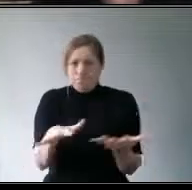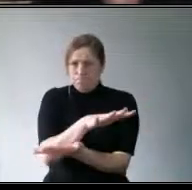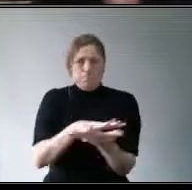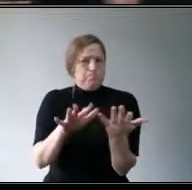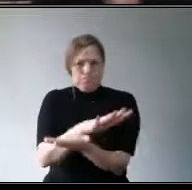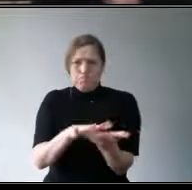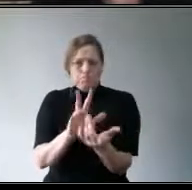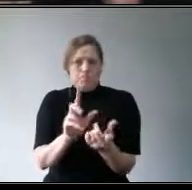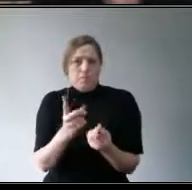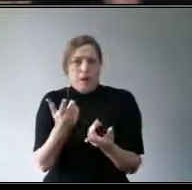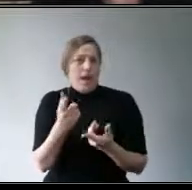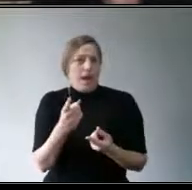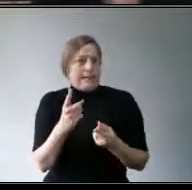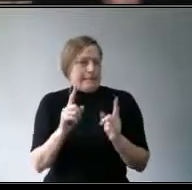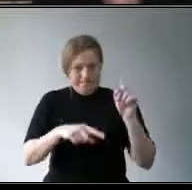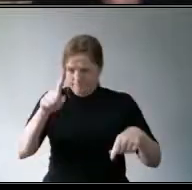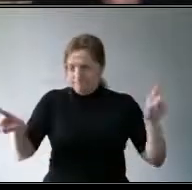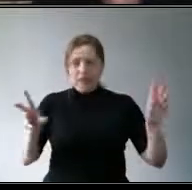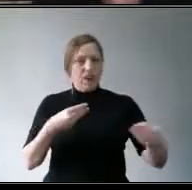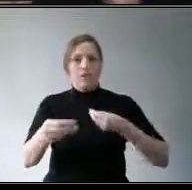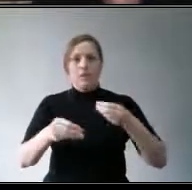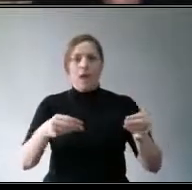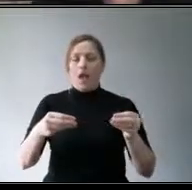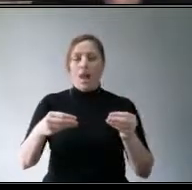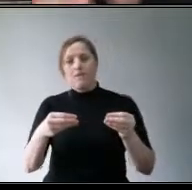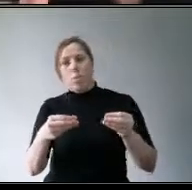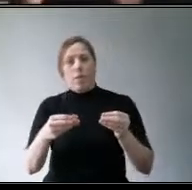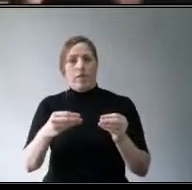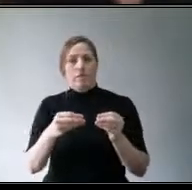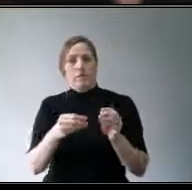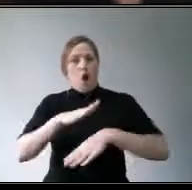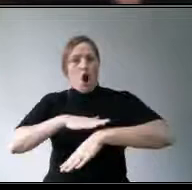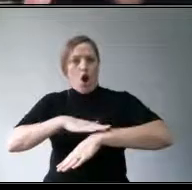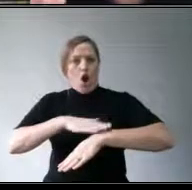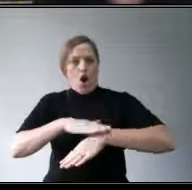you know really flexible with what that looks like we're looking for most or all of the